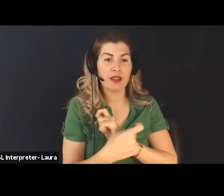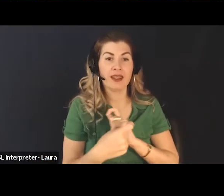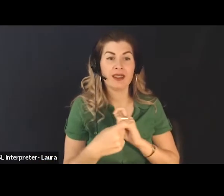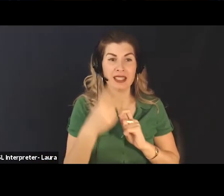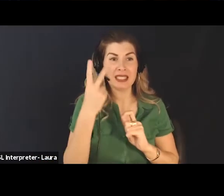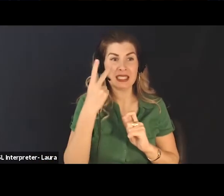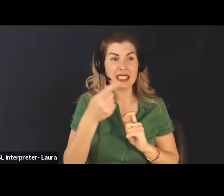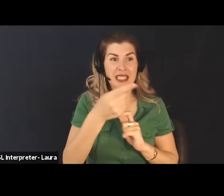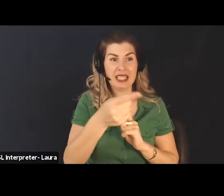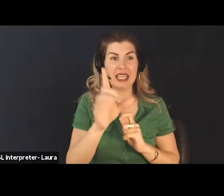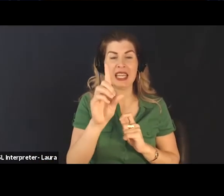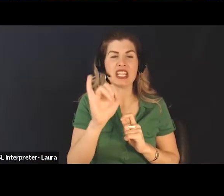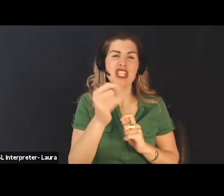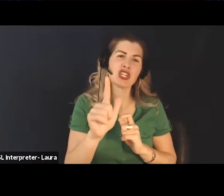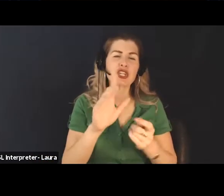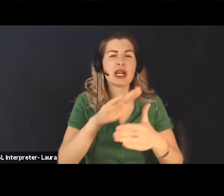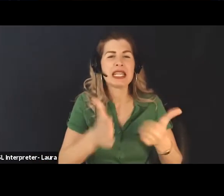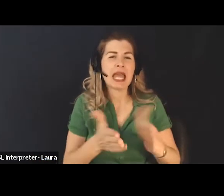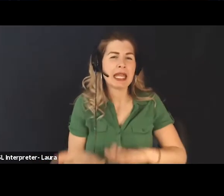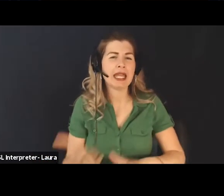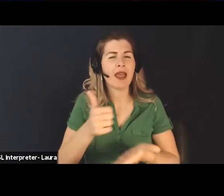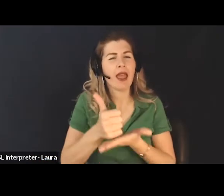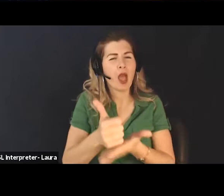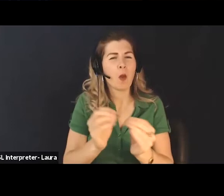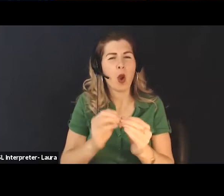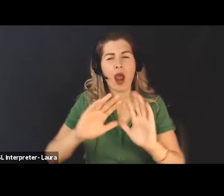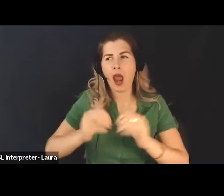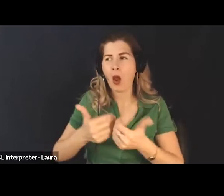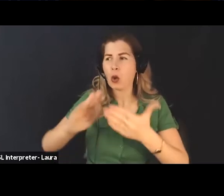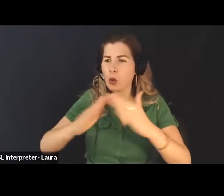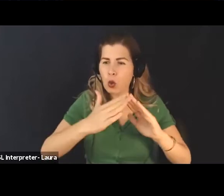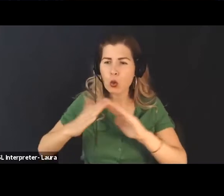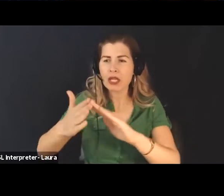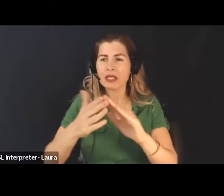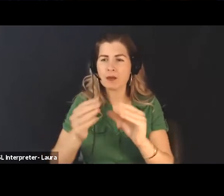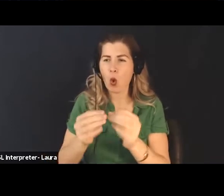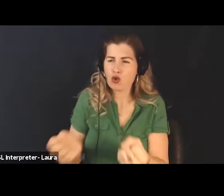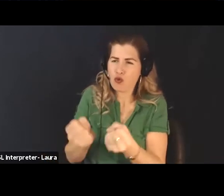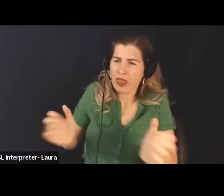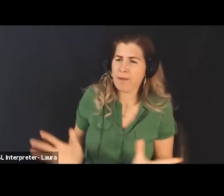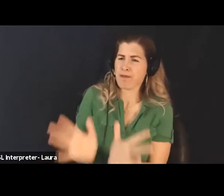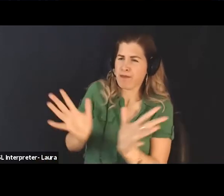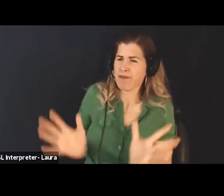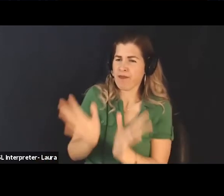project oriented community building can strengthen communities that are that don't have enough resources